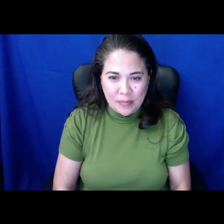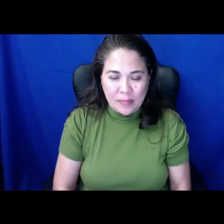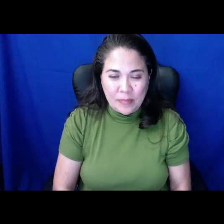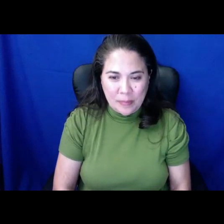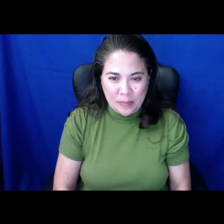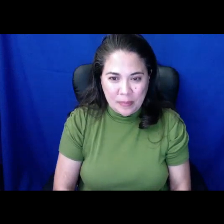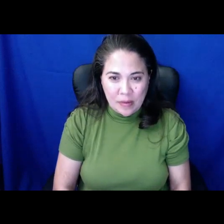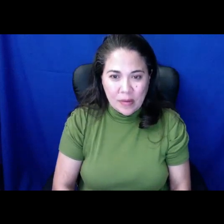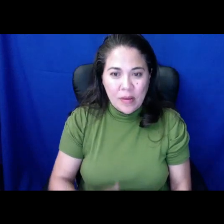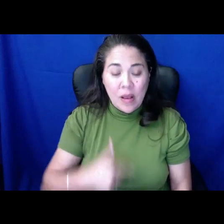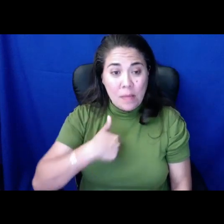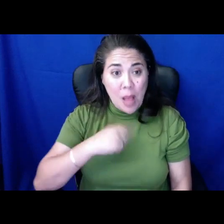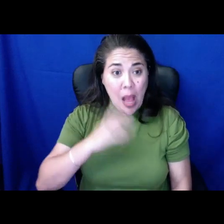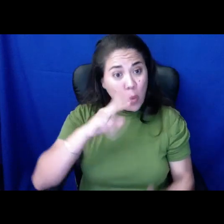Raymond Antrobus (He/Him): i'm going to read this poem which.